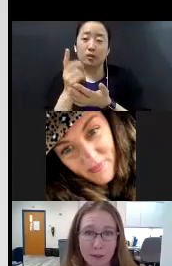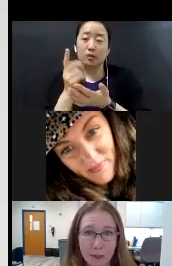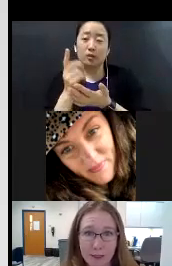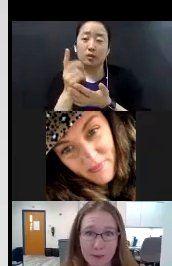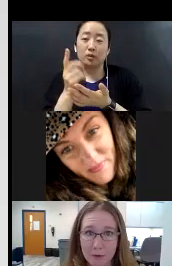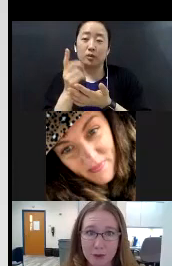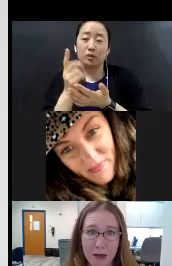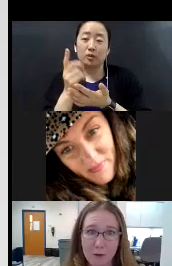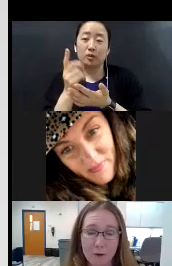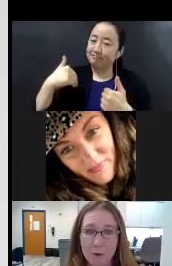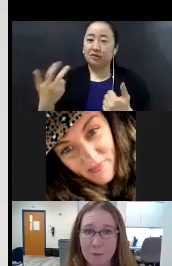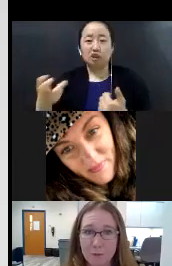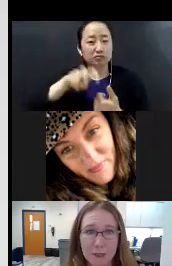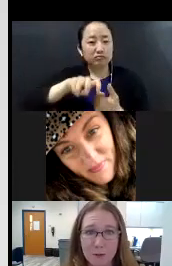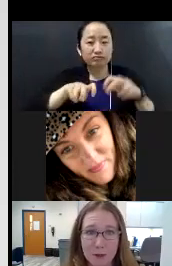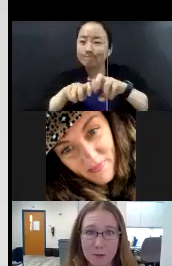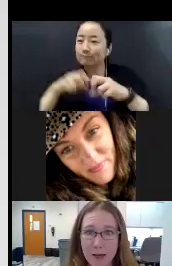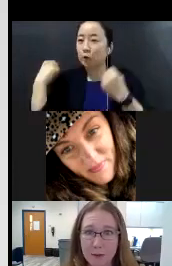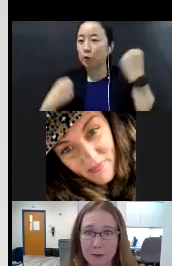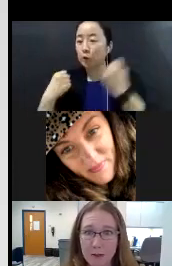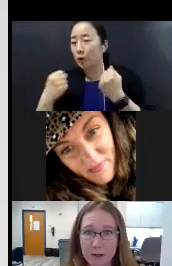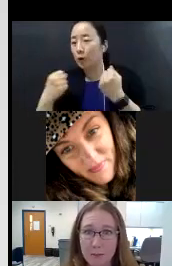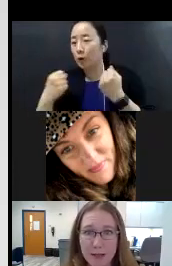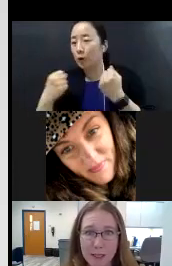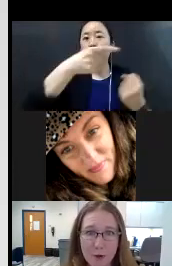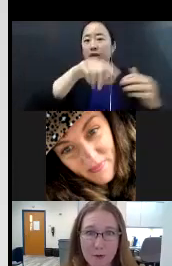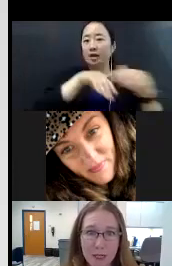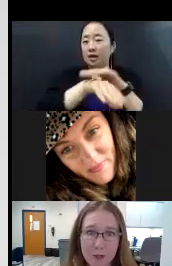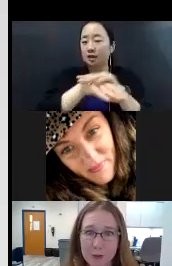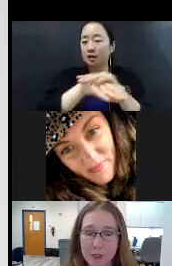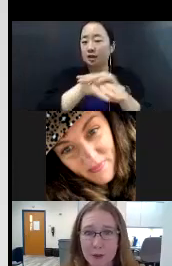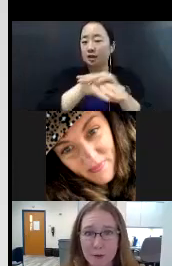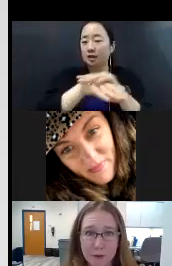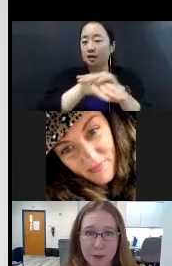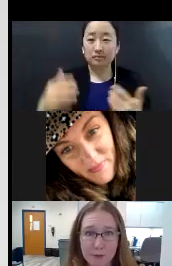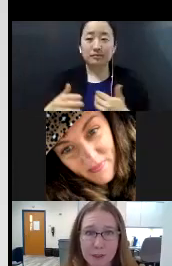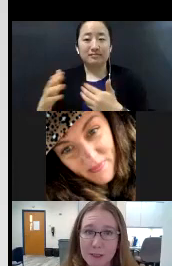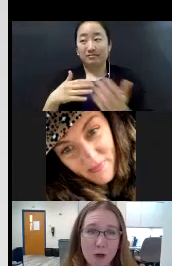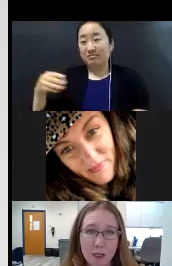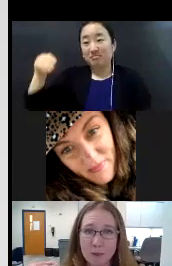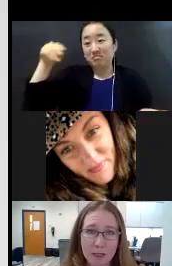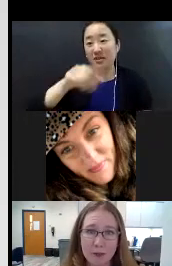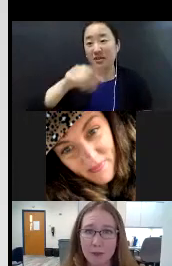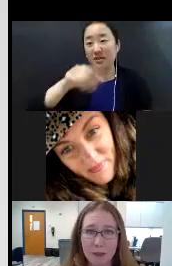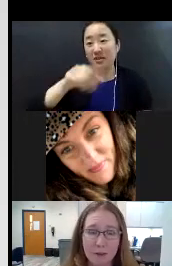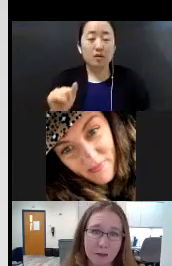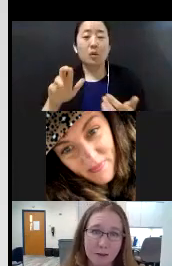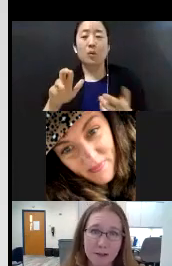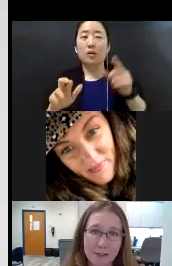ACCESSIBLE SHOWER, WHETHER WE HAVE TO PAY A SMALL FEE TO USE IT OR IF IT'S A SMALL COMMUNITY, LOTS OF